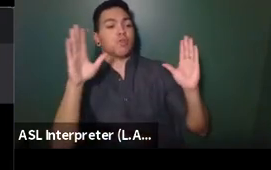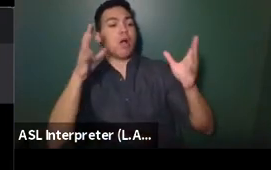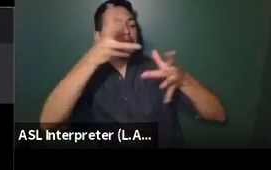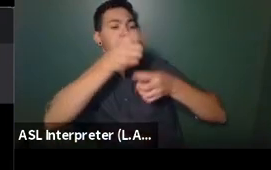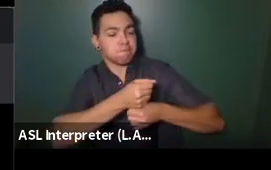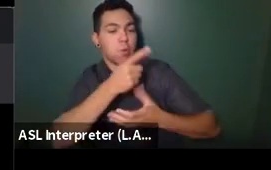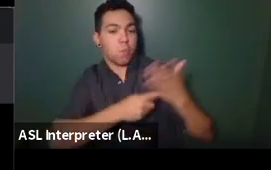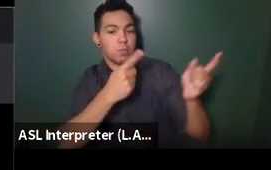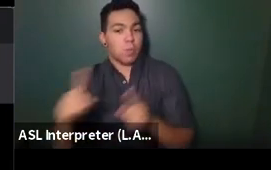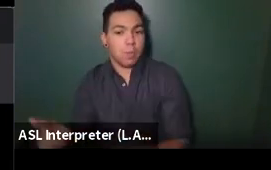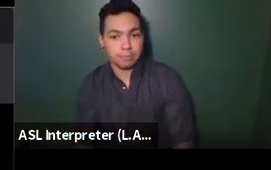Katherine Livick - ESD 112: Absolutely. Katherine Livick - ESD 112: Thank you